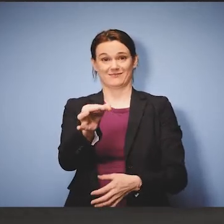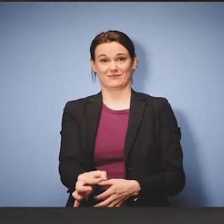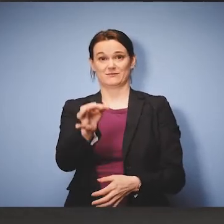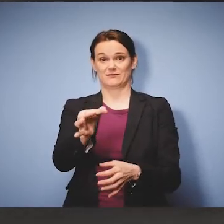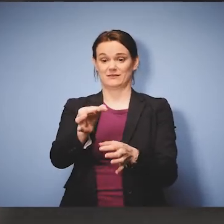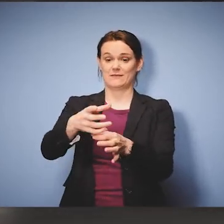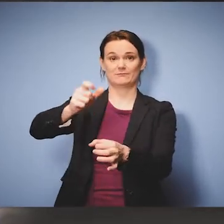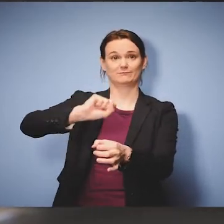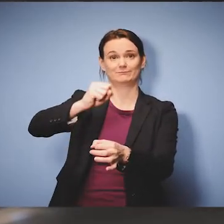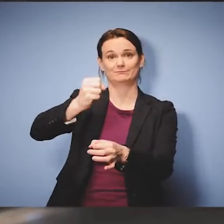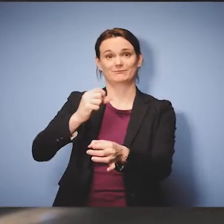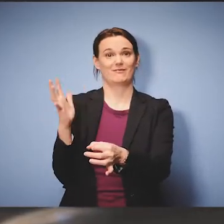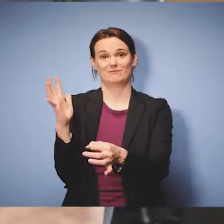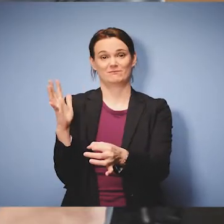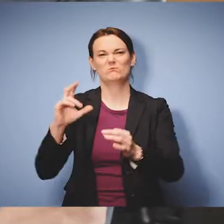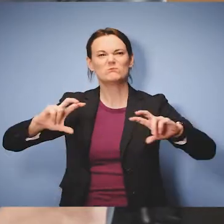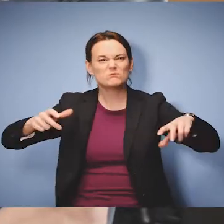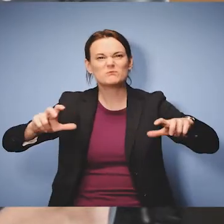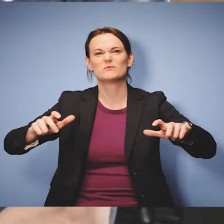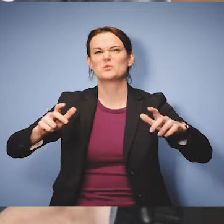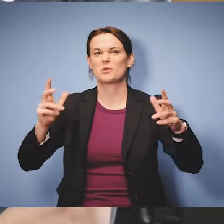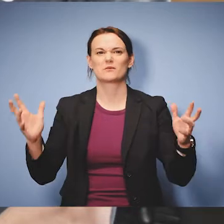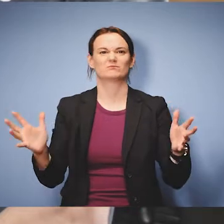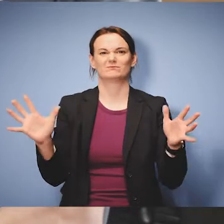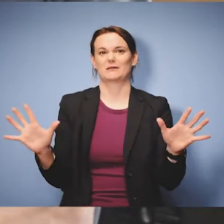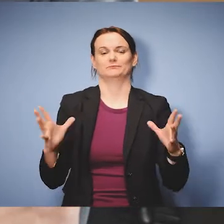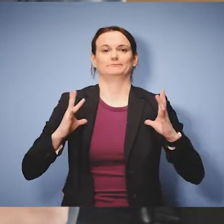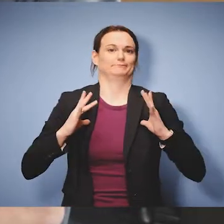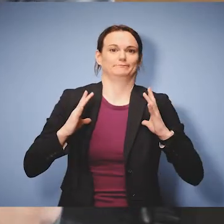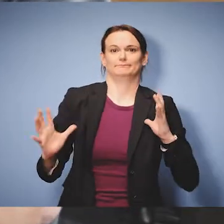kitchen faucet, but we're gonna replace it with something really nice. Yeah, it's gonna match.